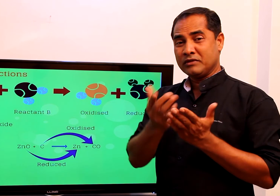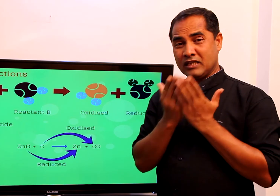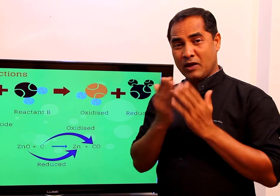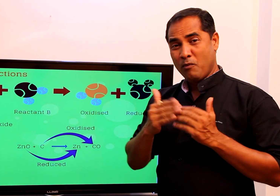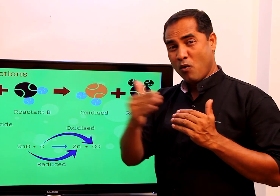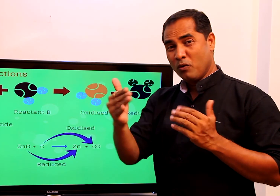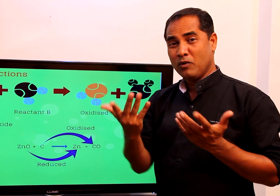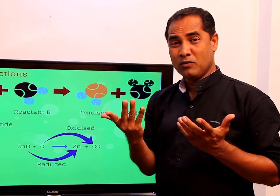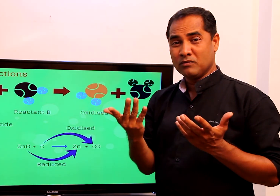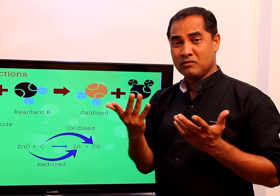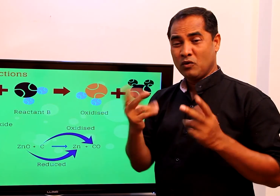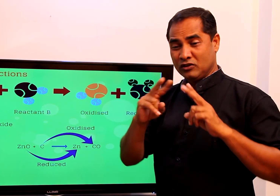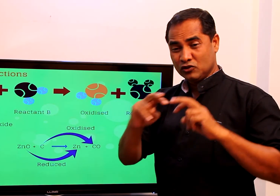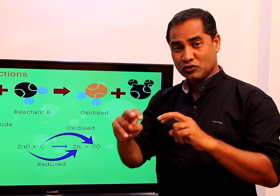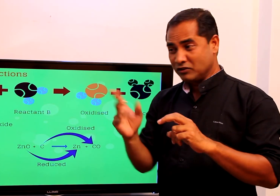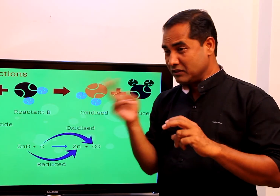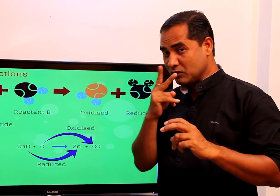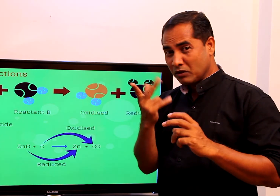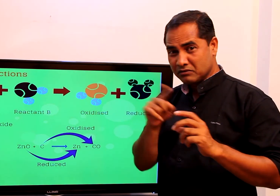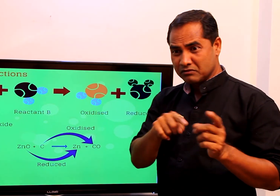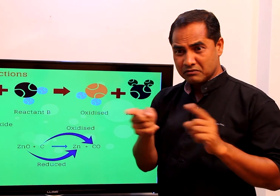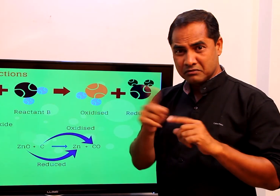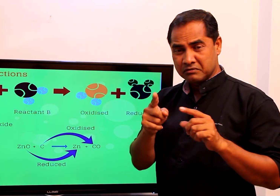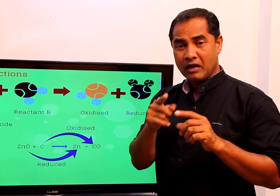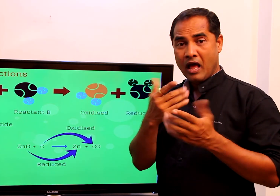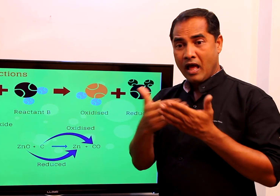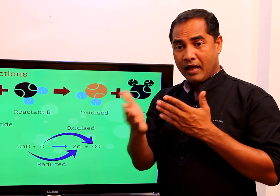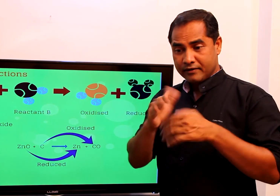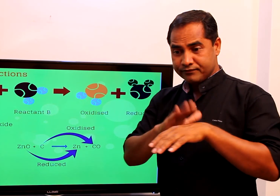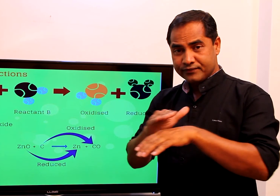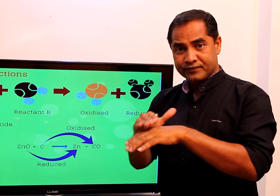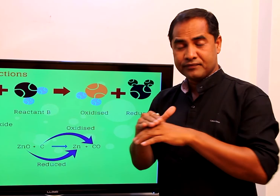Maybe you can learn more, discuss and get more